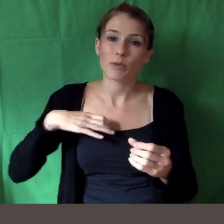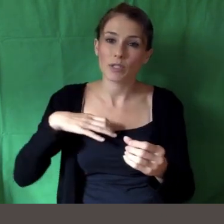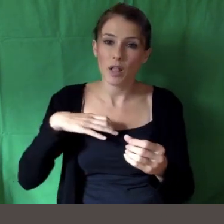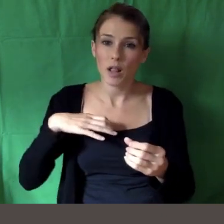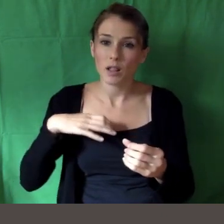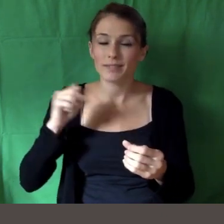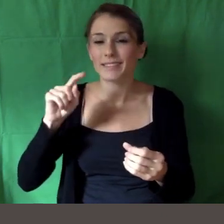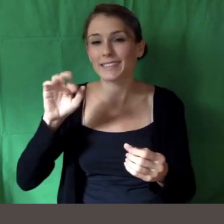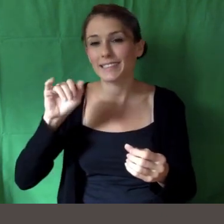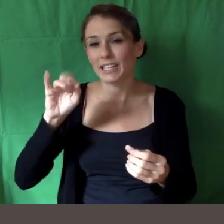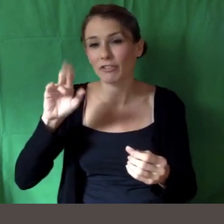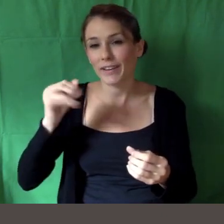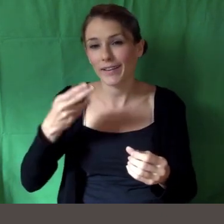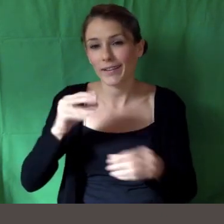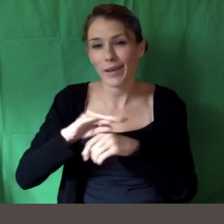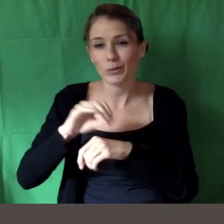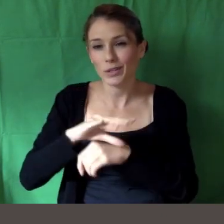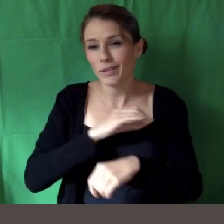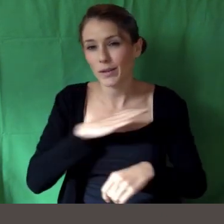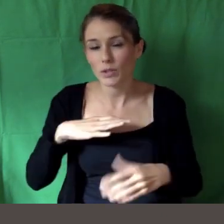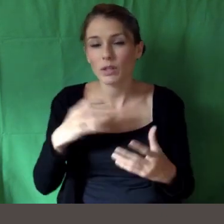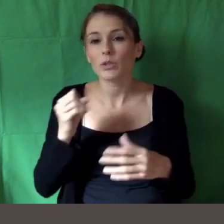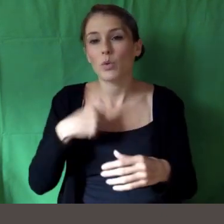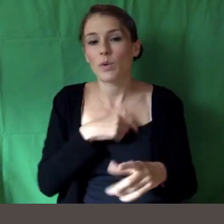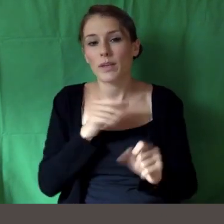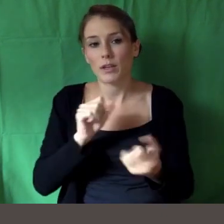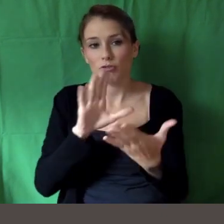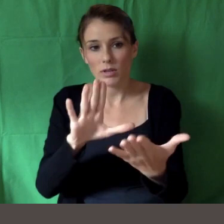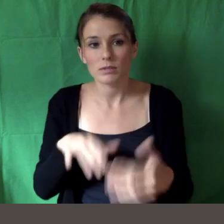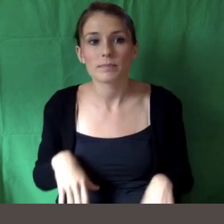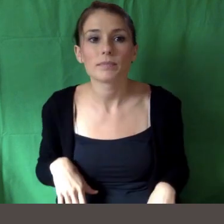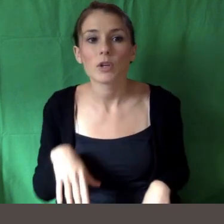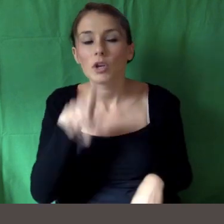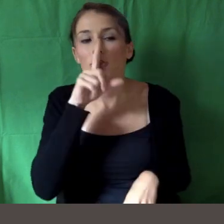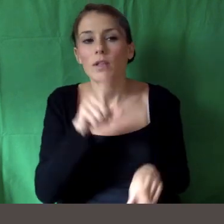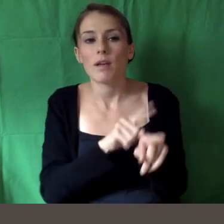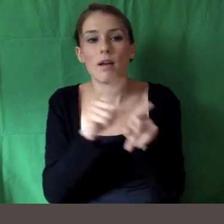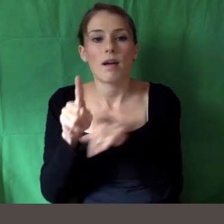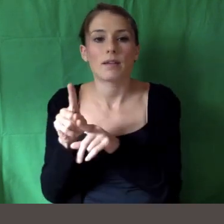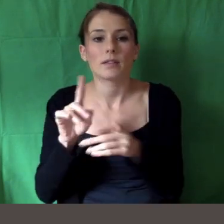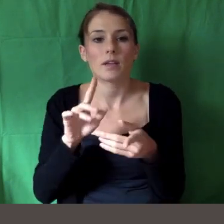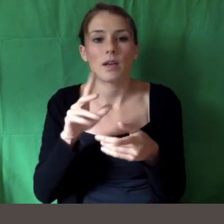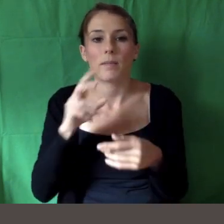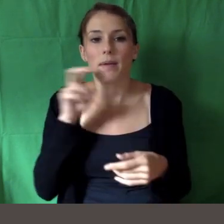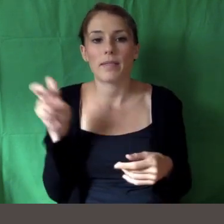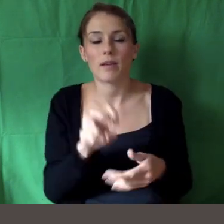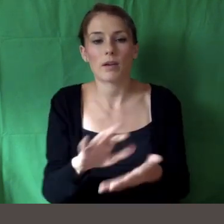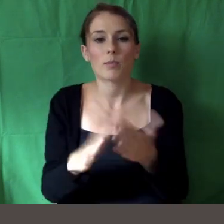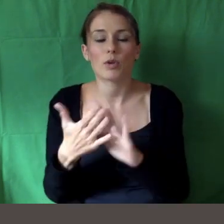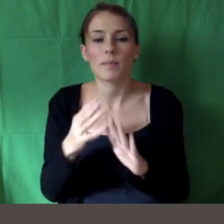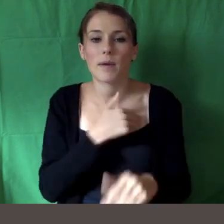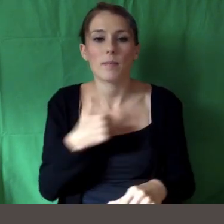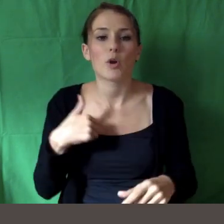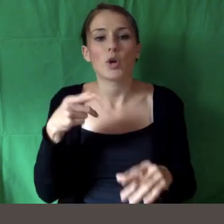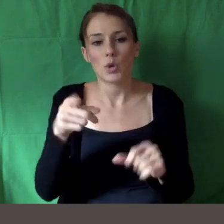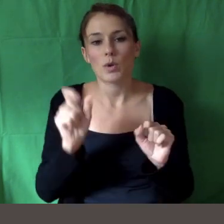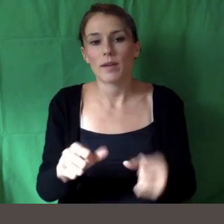So as a user and as Python community member, you, you too can help enhance